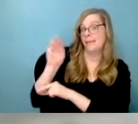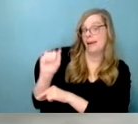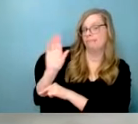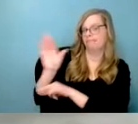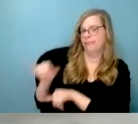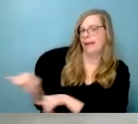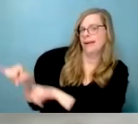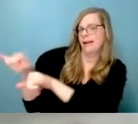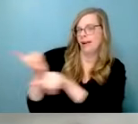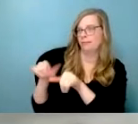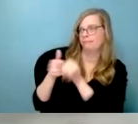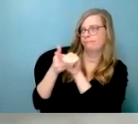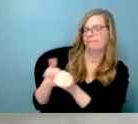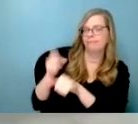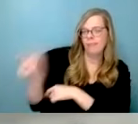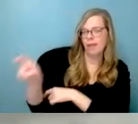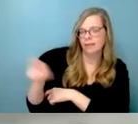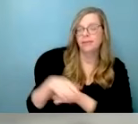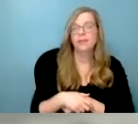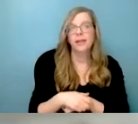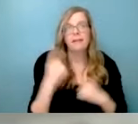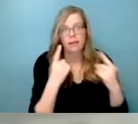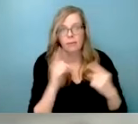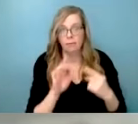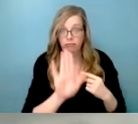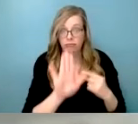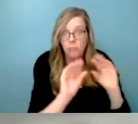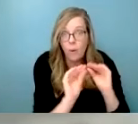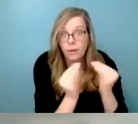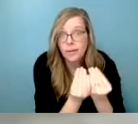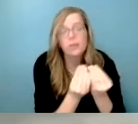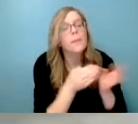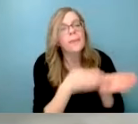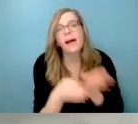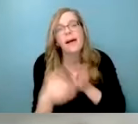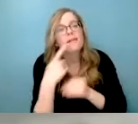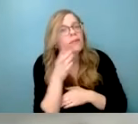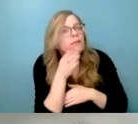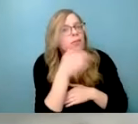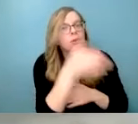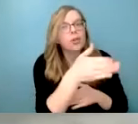and identify the actions your organization will take to advance accessibility in the